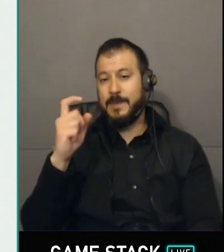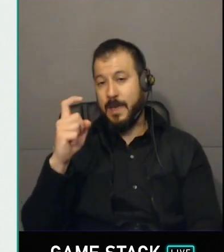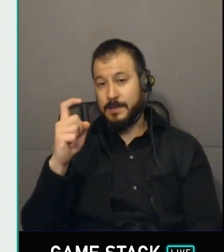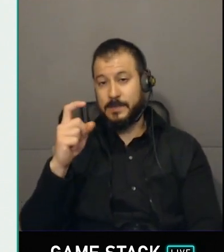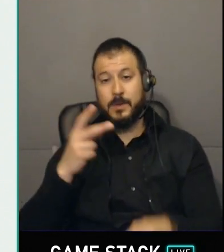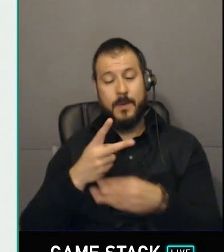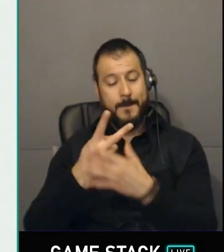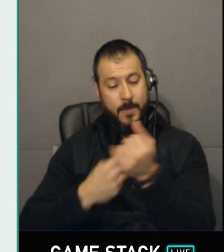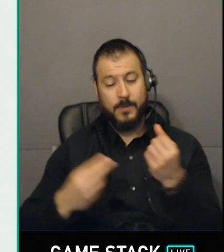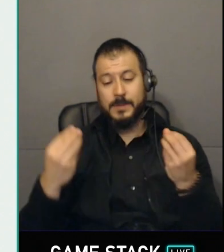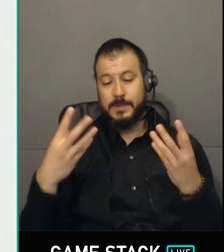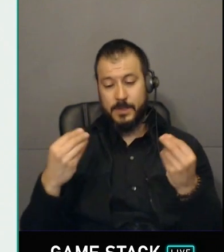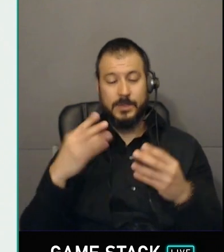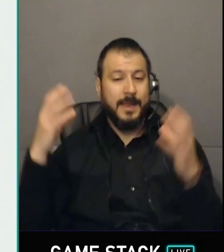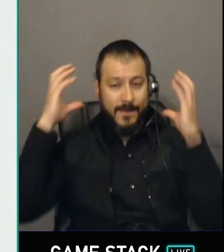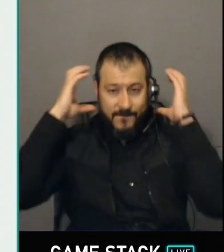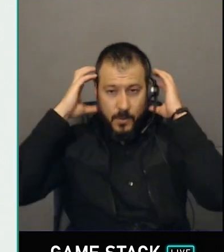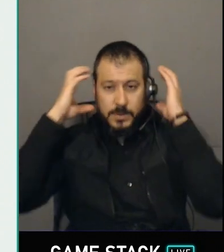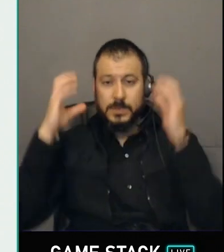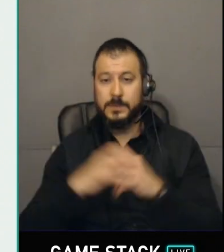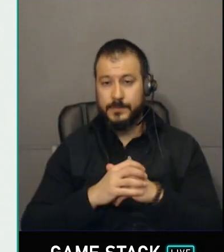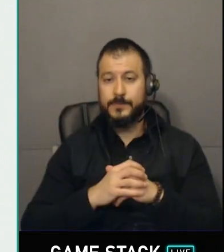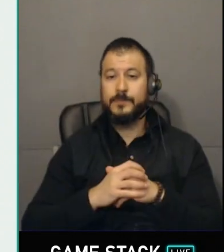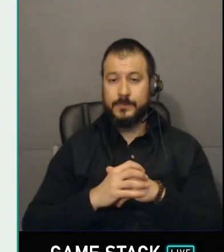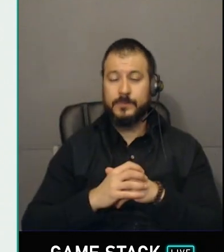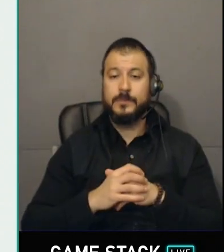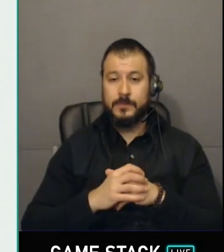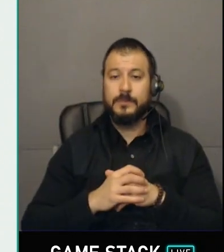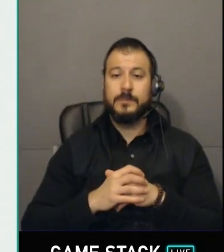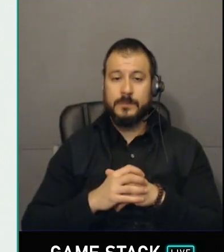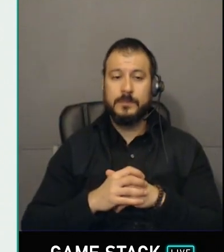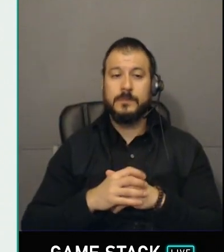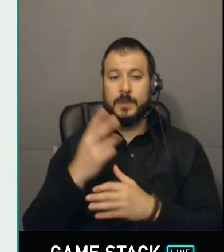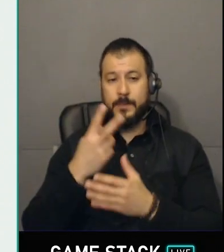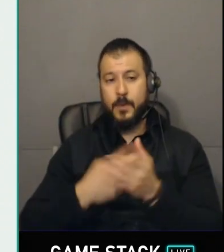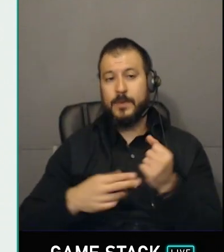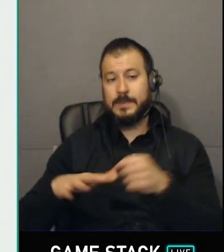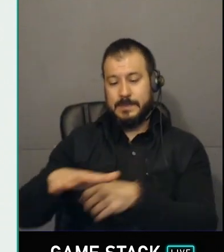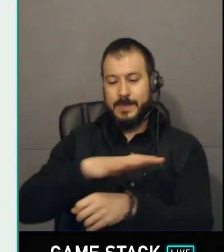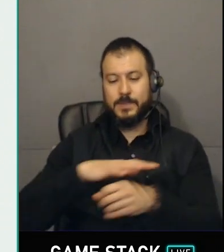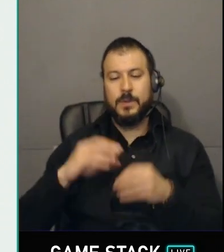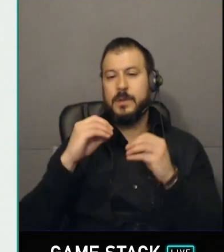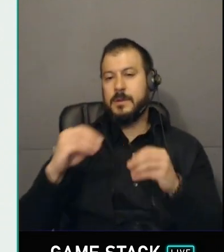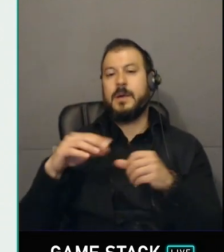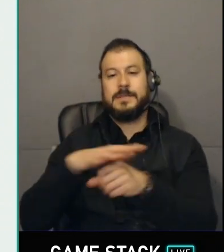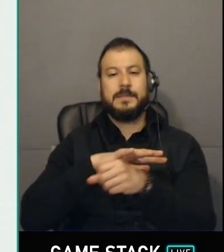we also support both spatial and non-spatial audio experiences simultaneously.